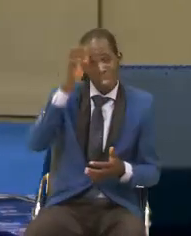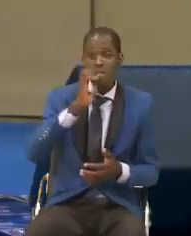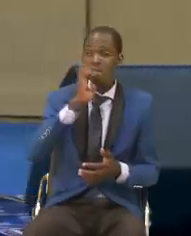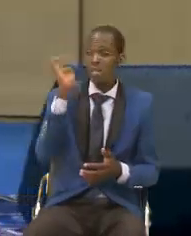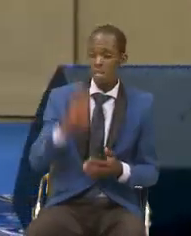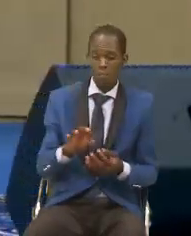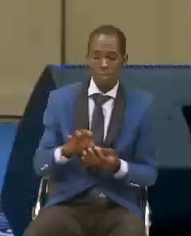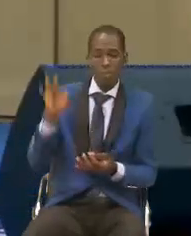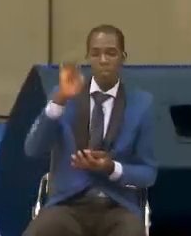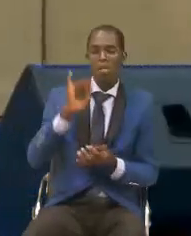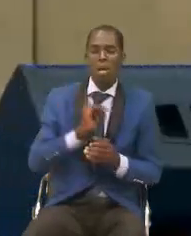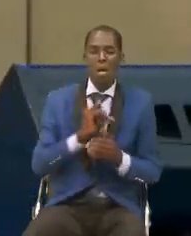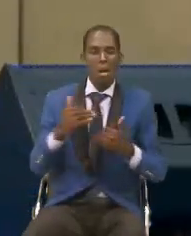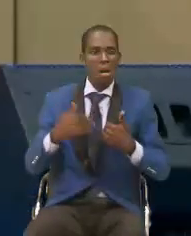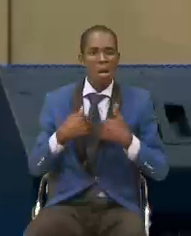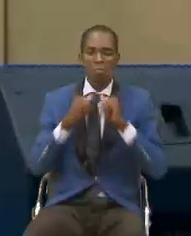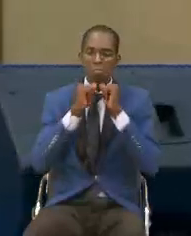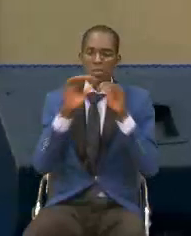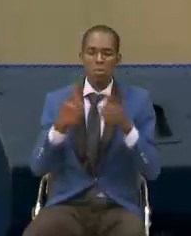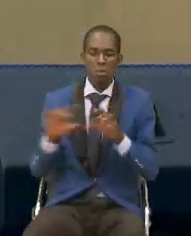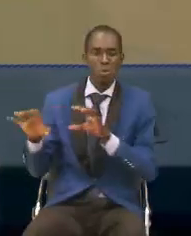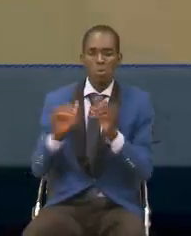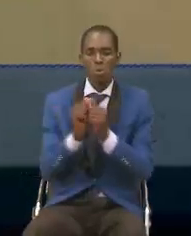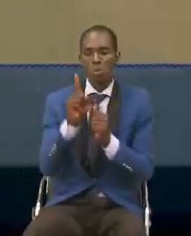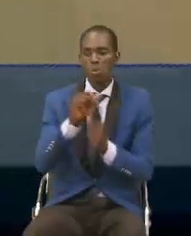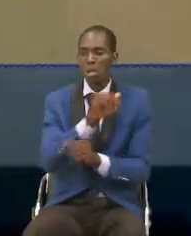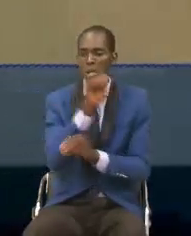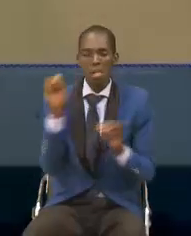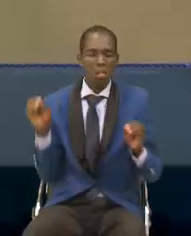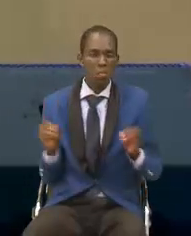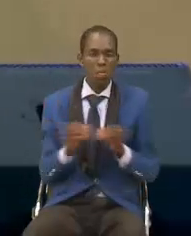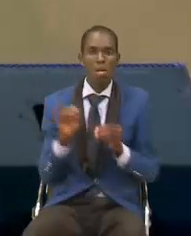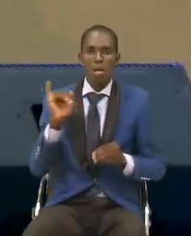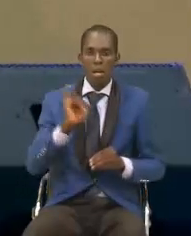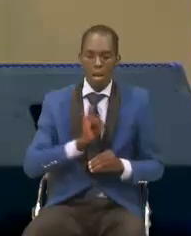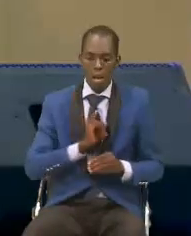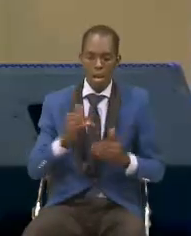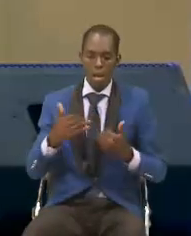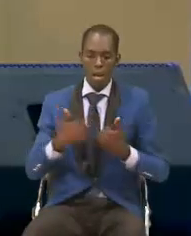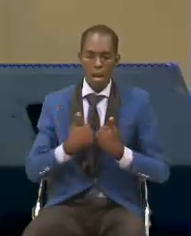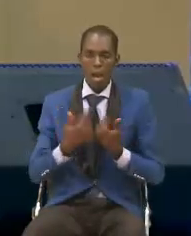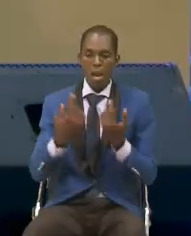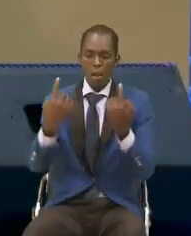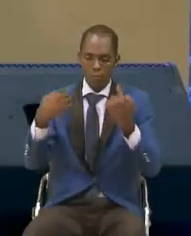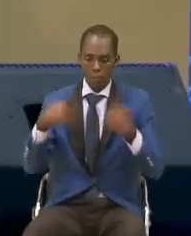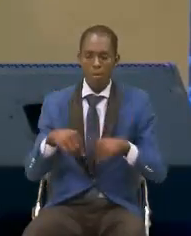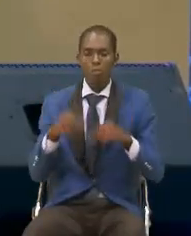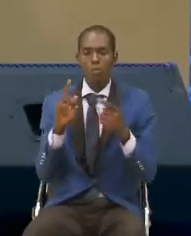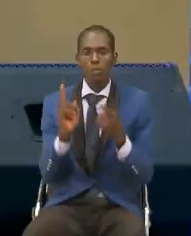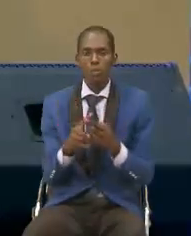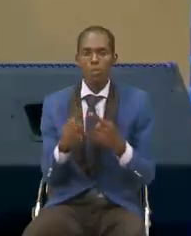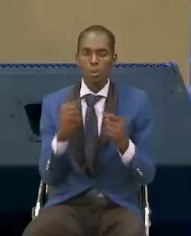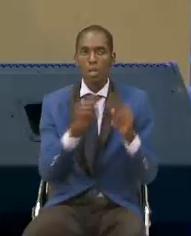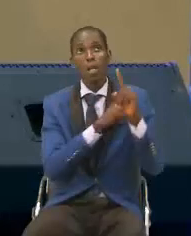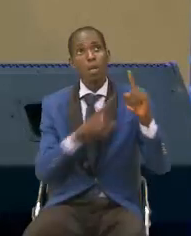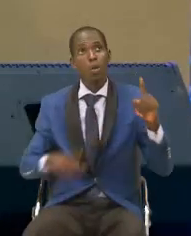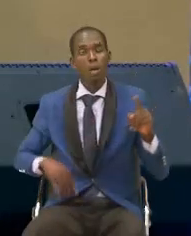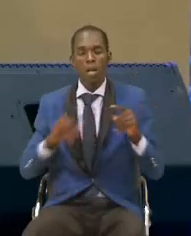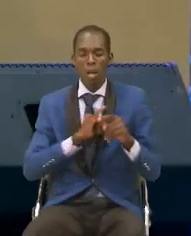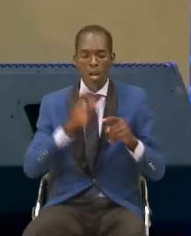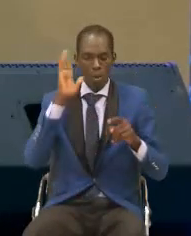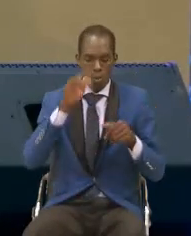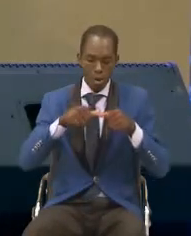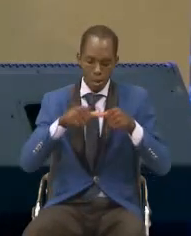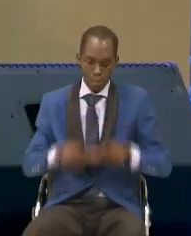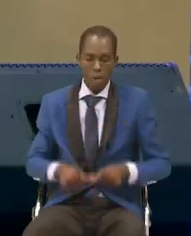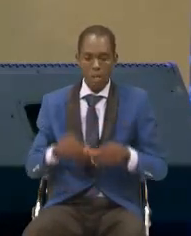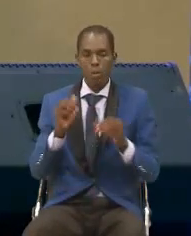with you anymore satan evil spirit i have nothing to do with you anymore i have come to the lord